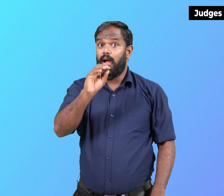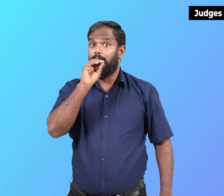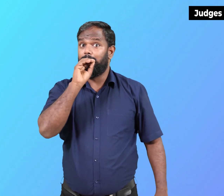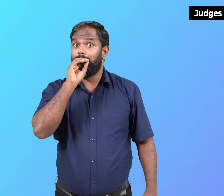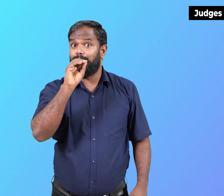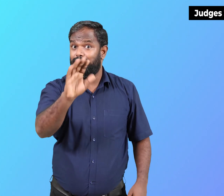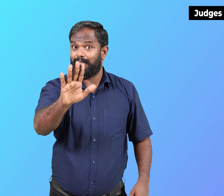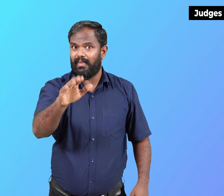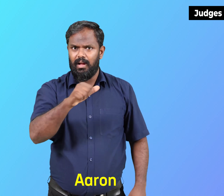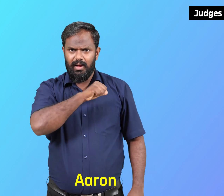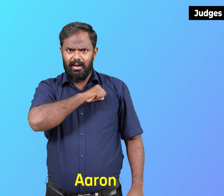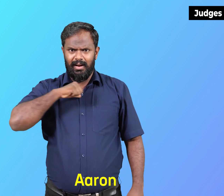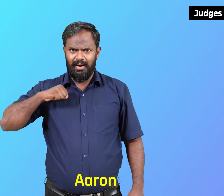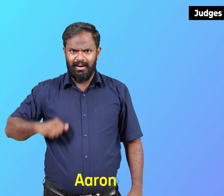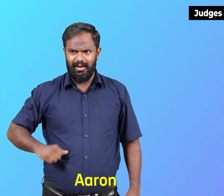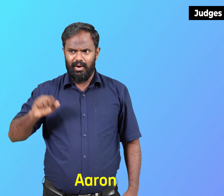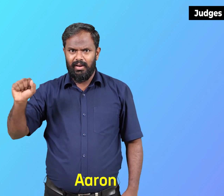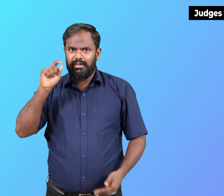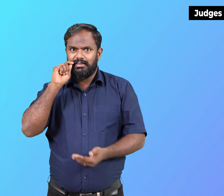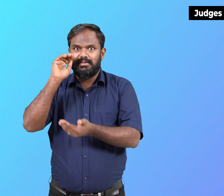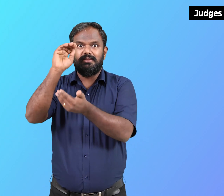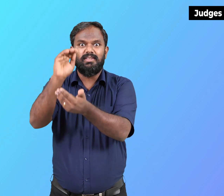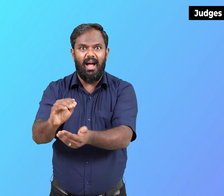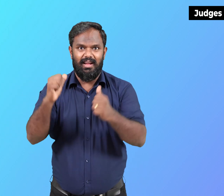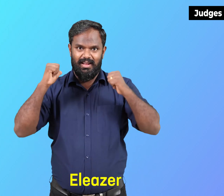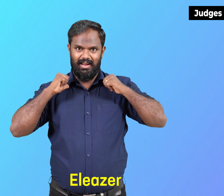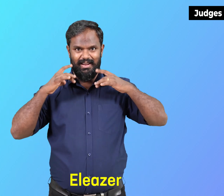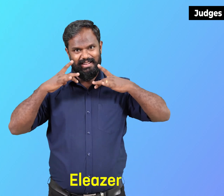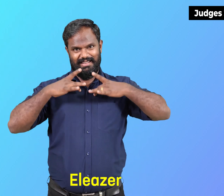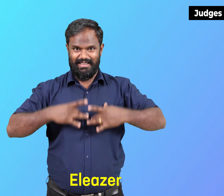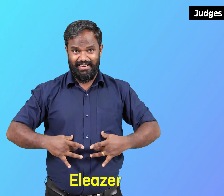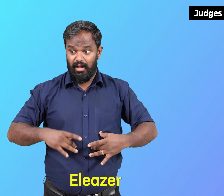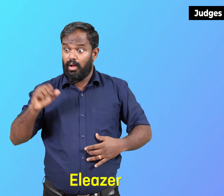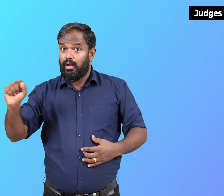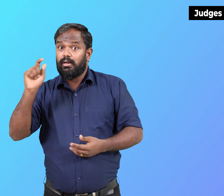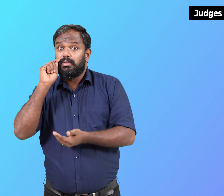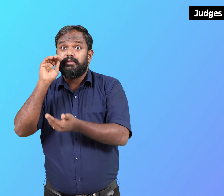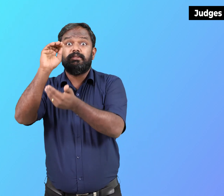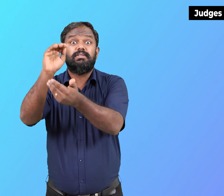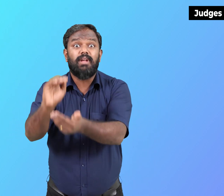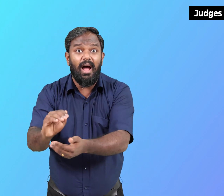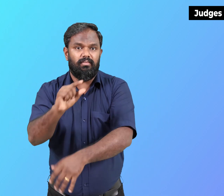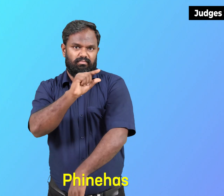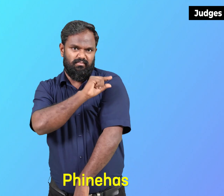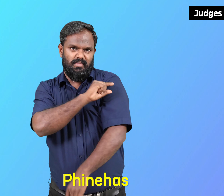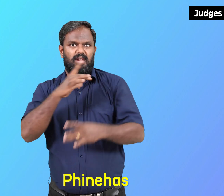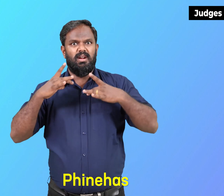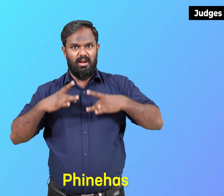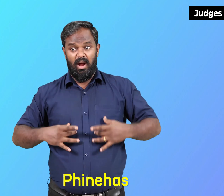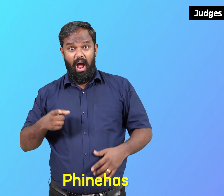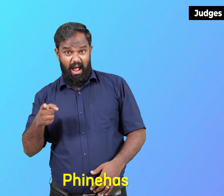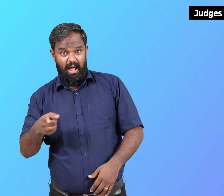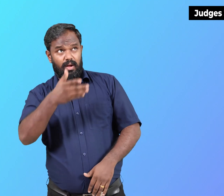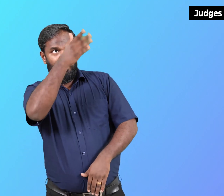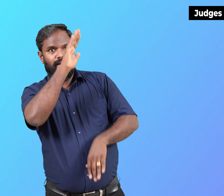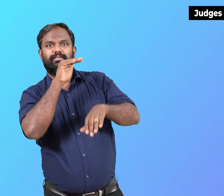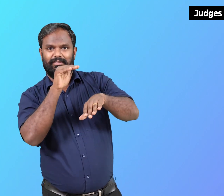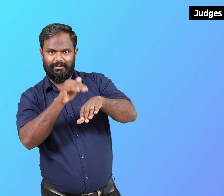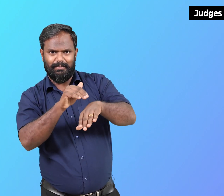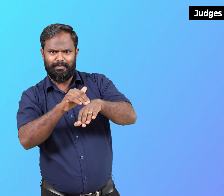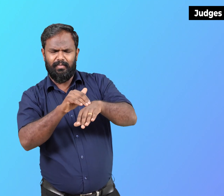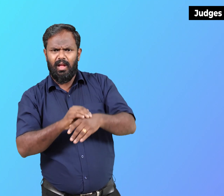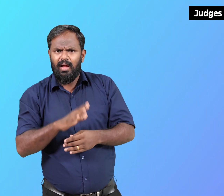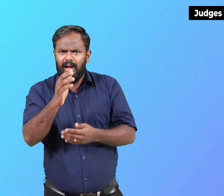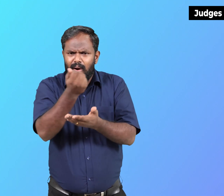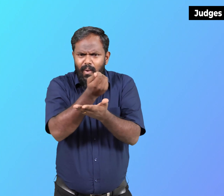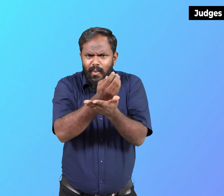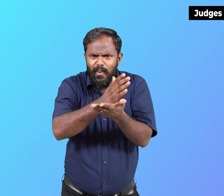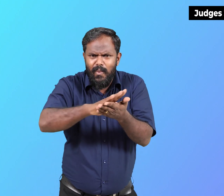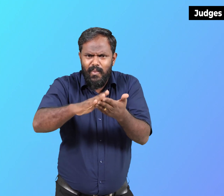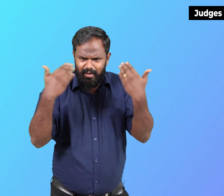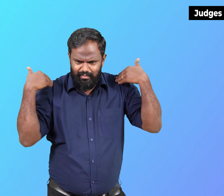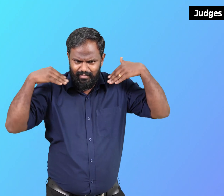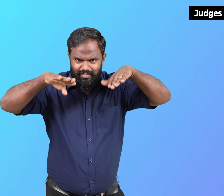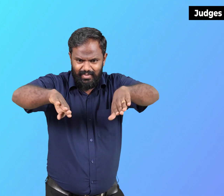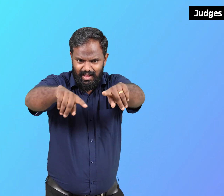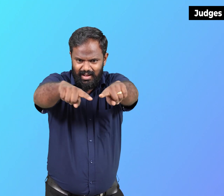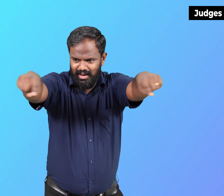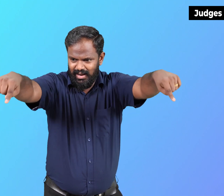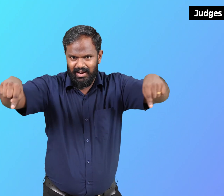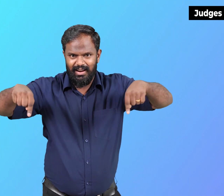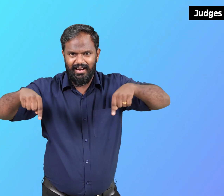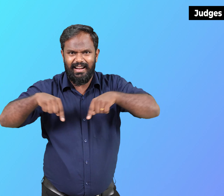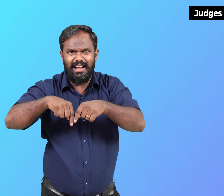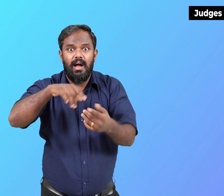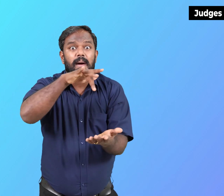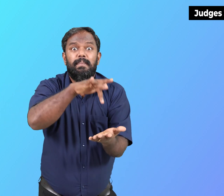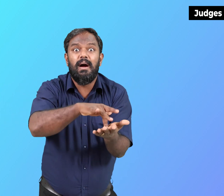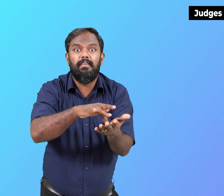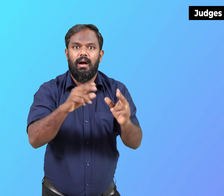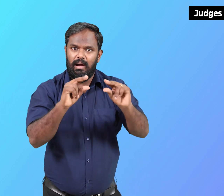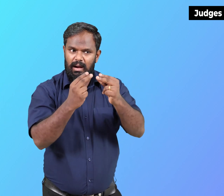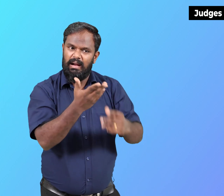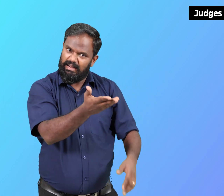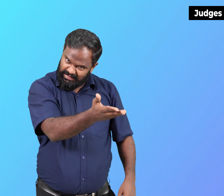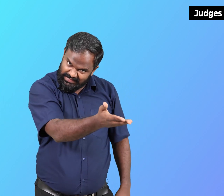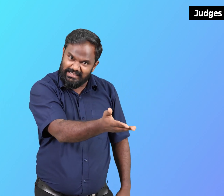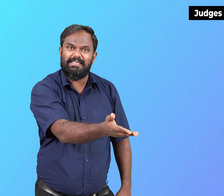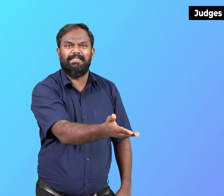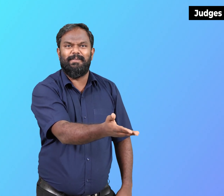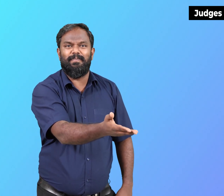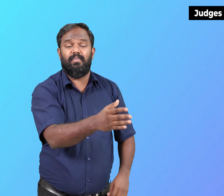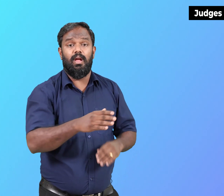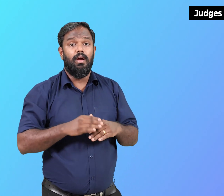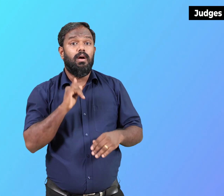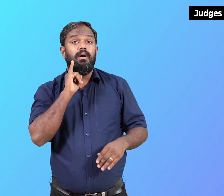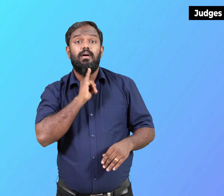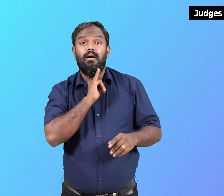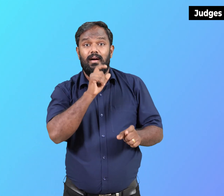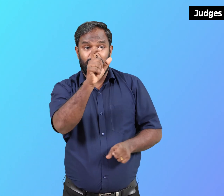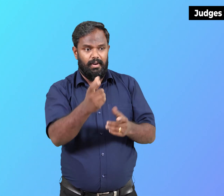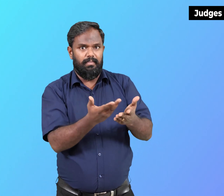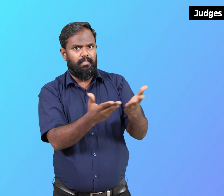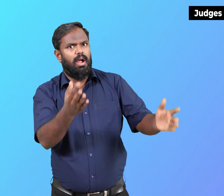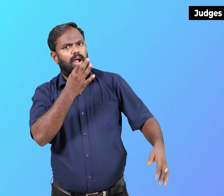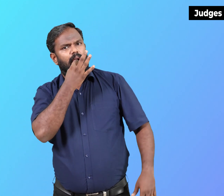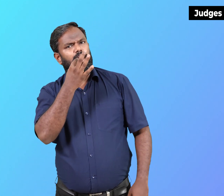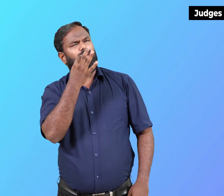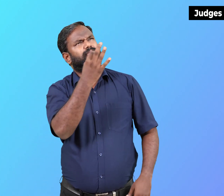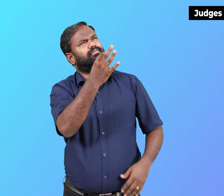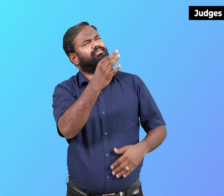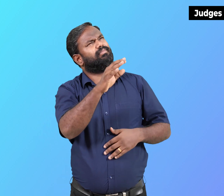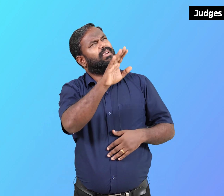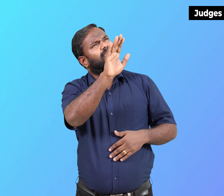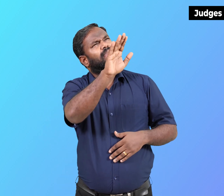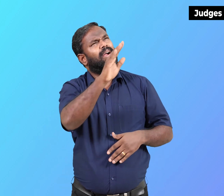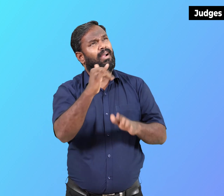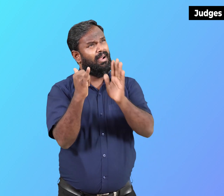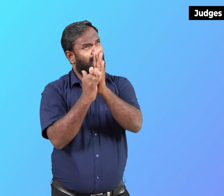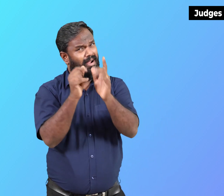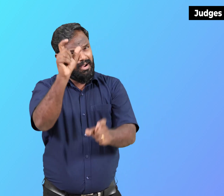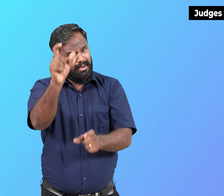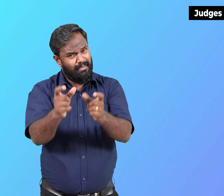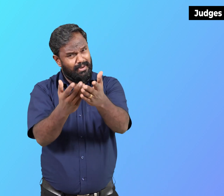The men of Israel asked the LORD a question. (In those days God’s Box of the Agreement was there at Bethel. Phinehas was the priest who served God there. Phinehas was the son of Eleazar. Eleazar was the son of Aaron.)